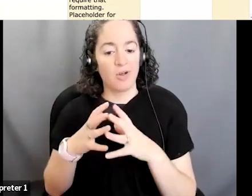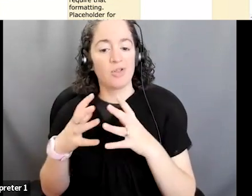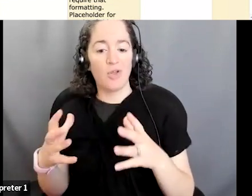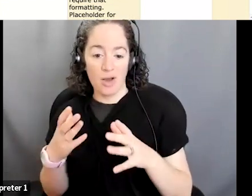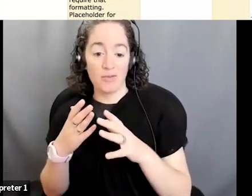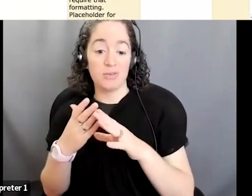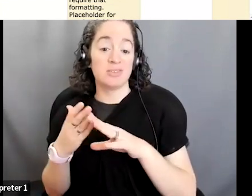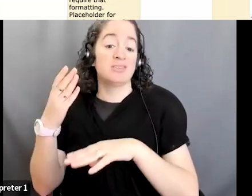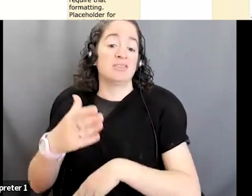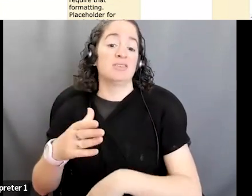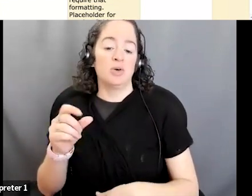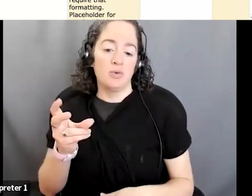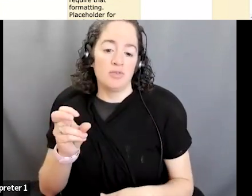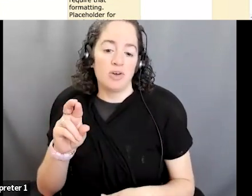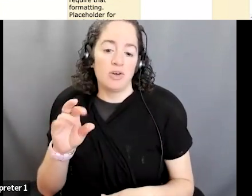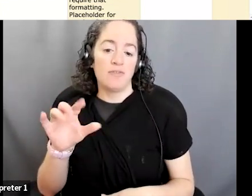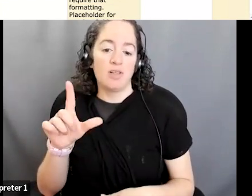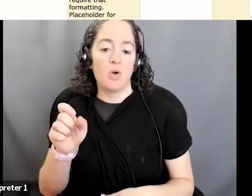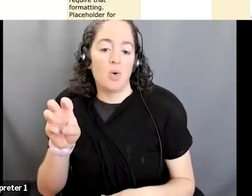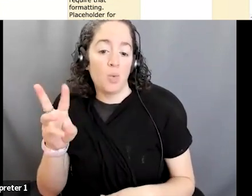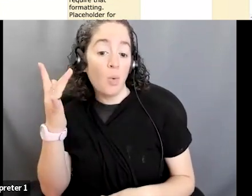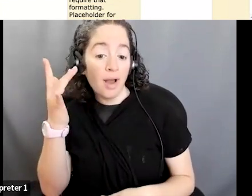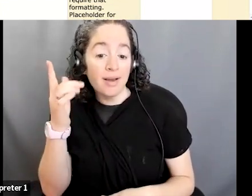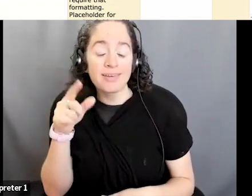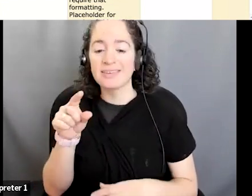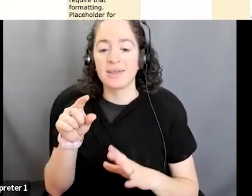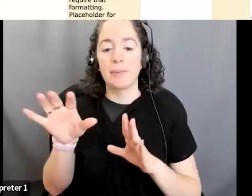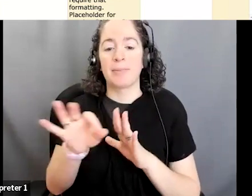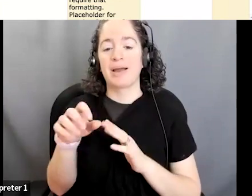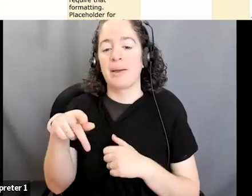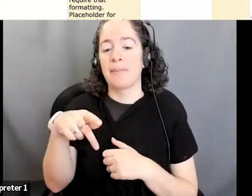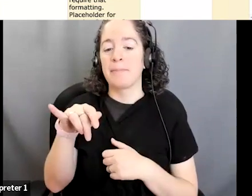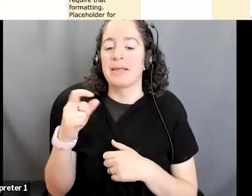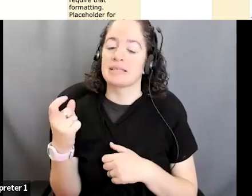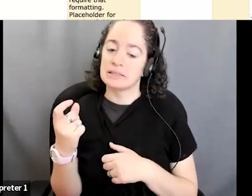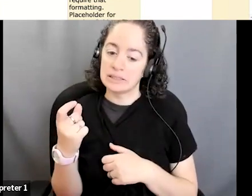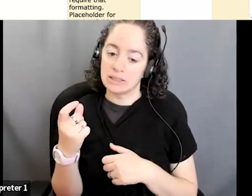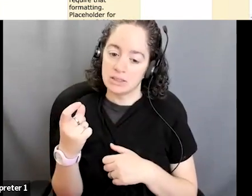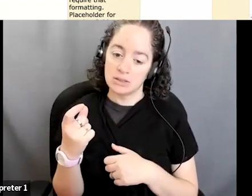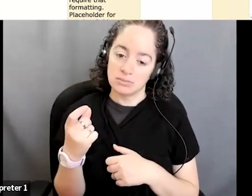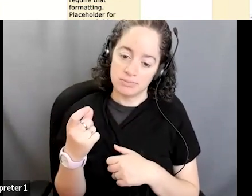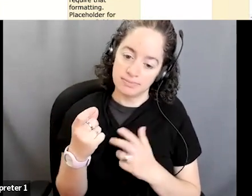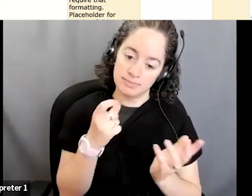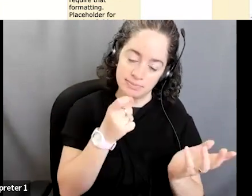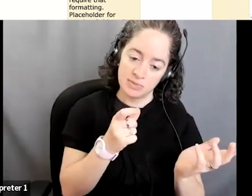because they were setting the size of the select in pixels. When you set the size of a select in pixels,